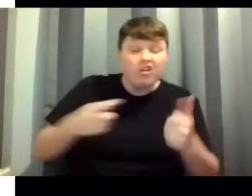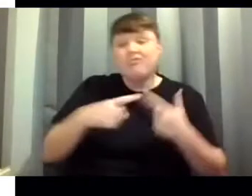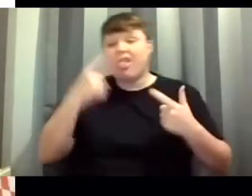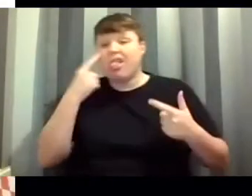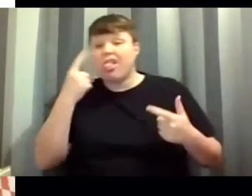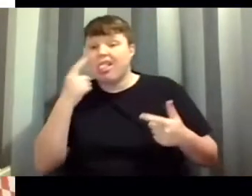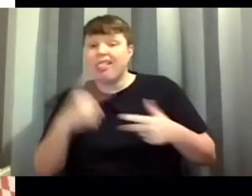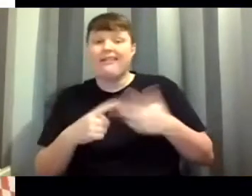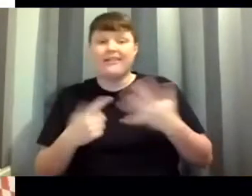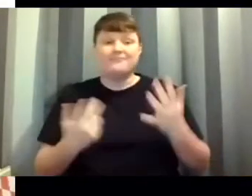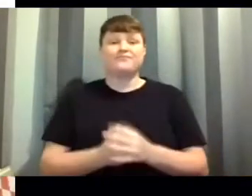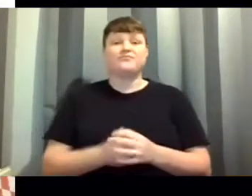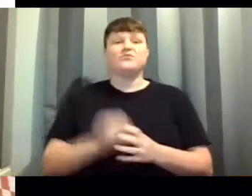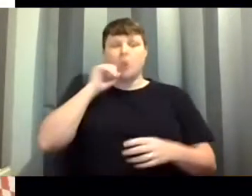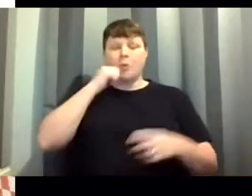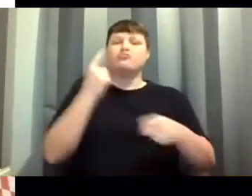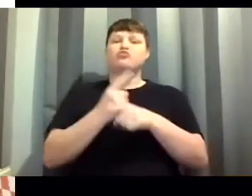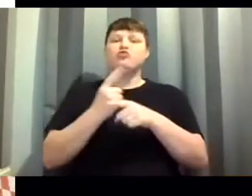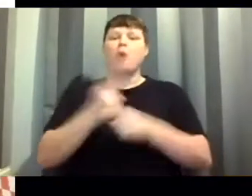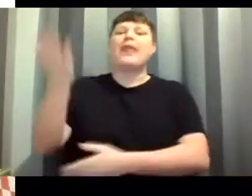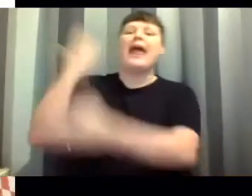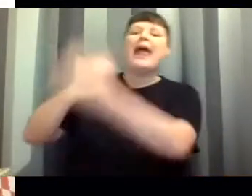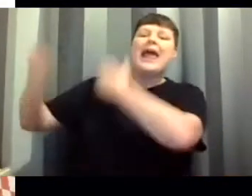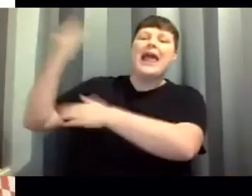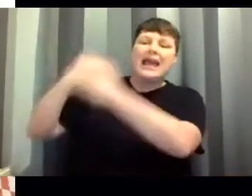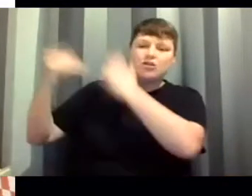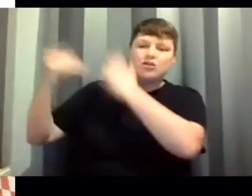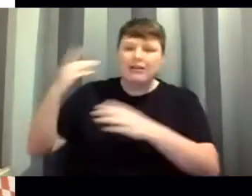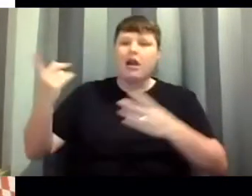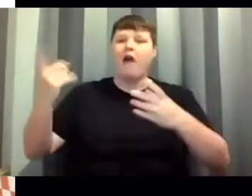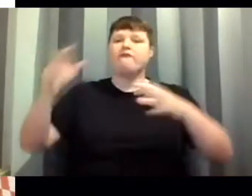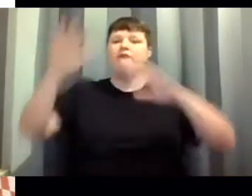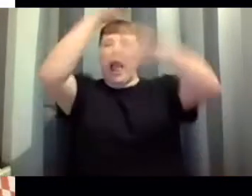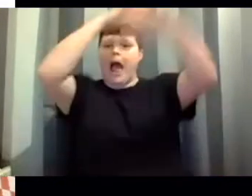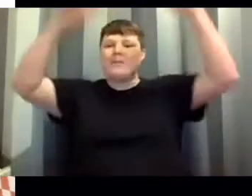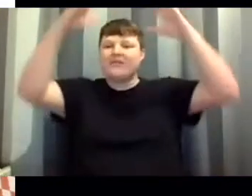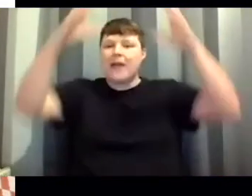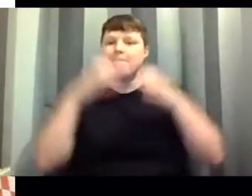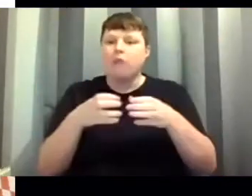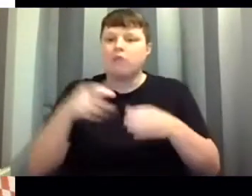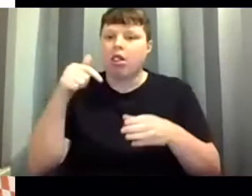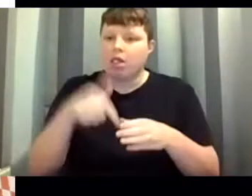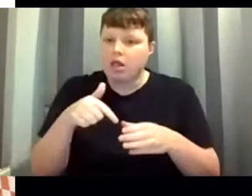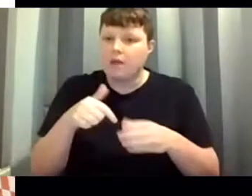So I'm going to talk now about the history of atmospheric models. Before digital computers,